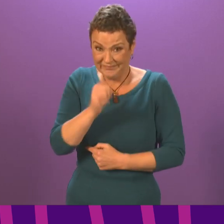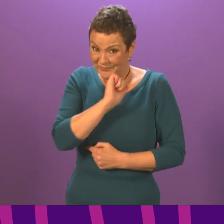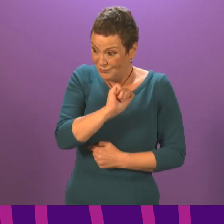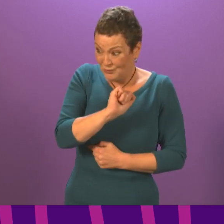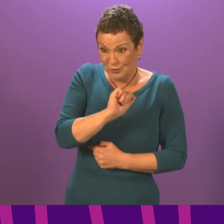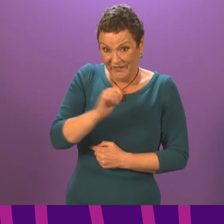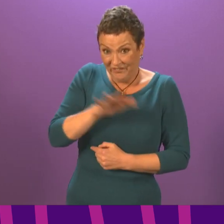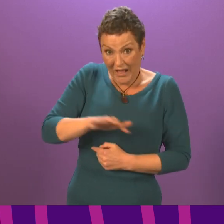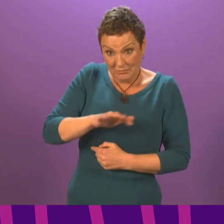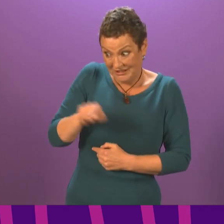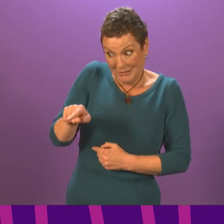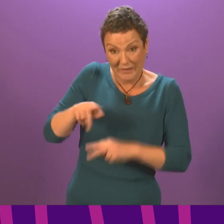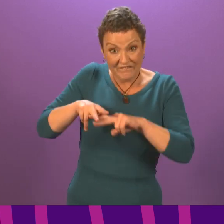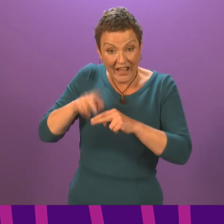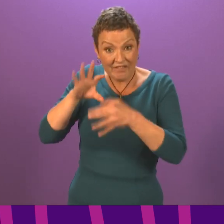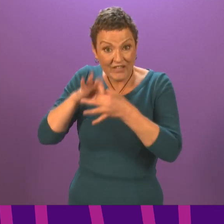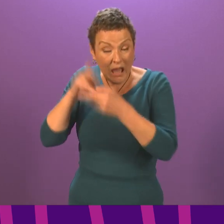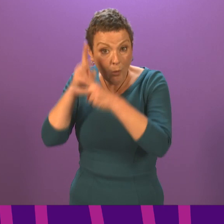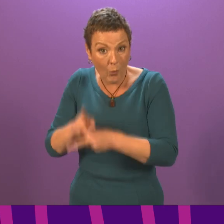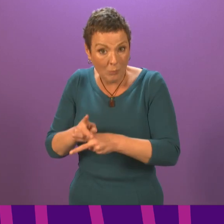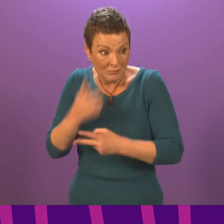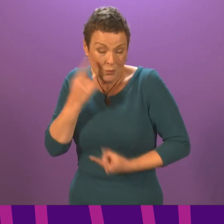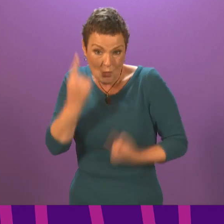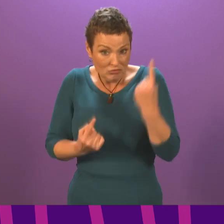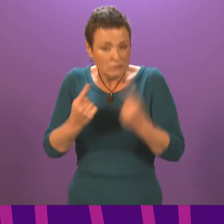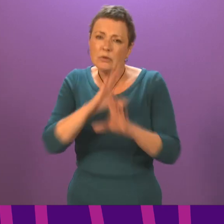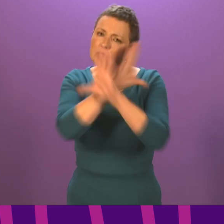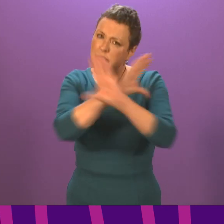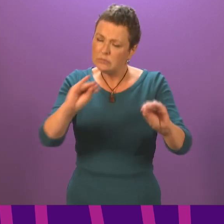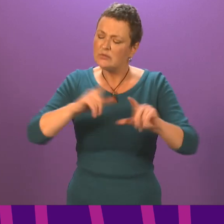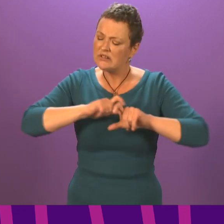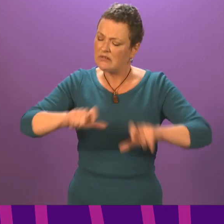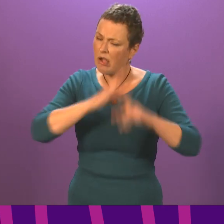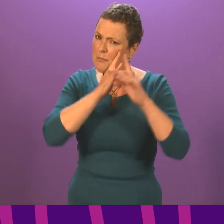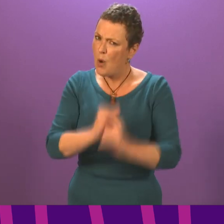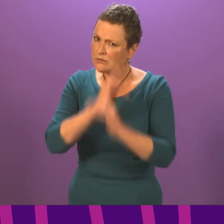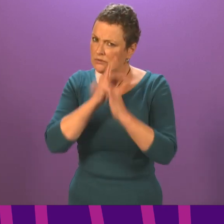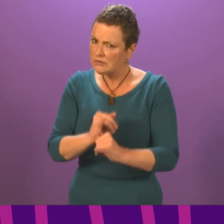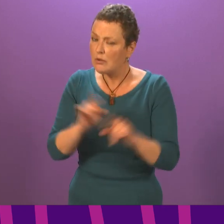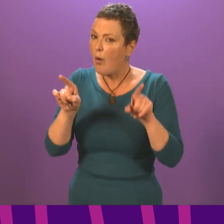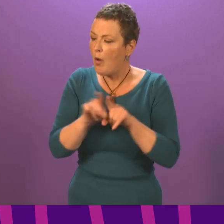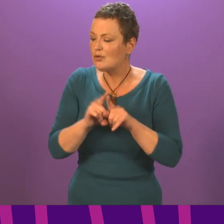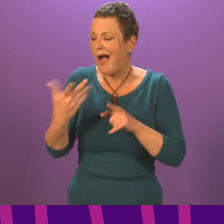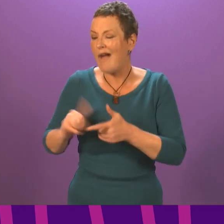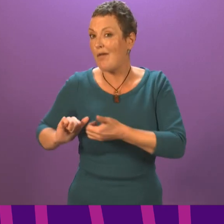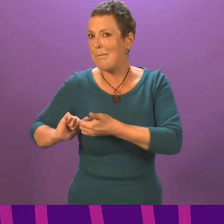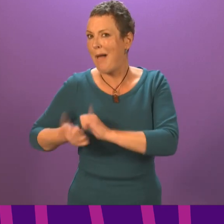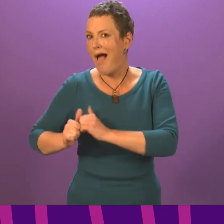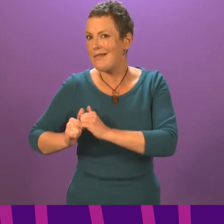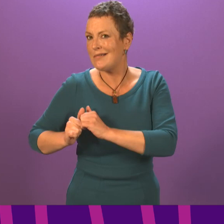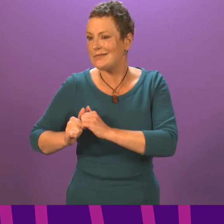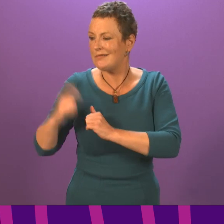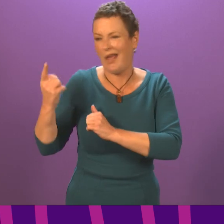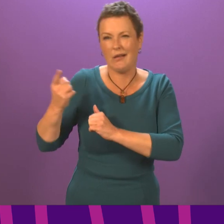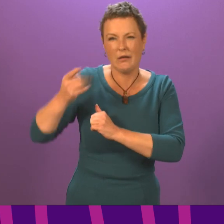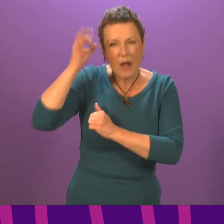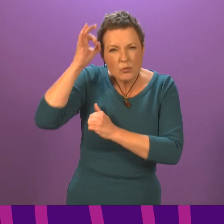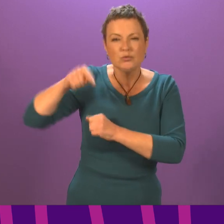both in Fife and in other parts of the country. Of course, we continue to